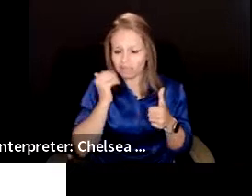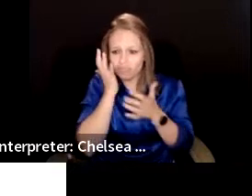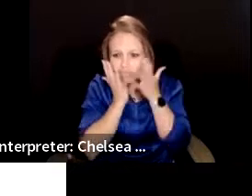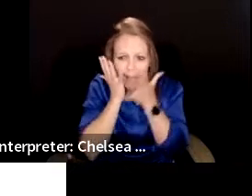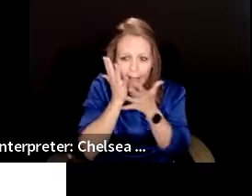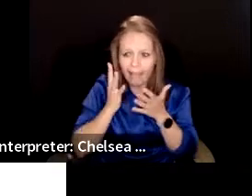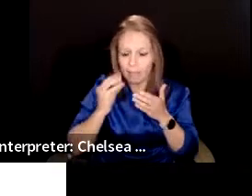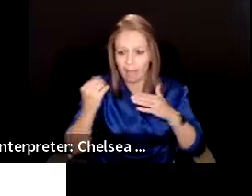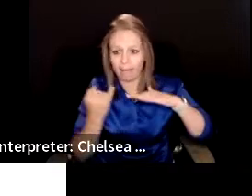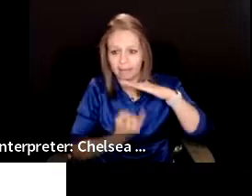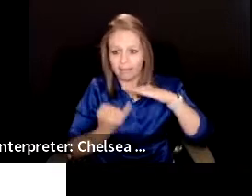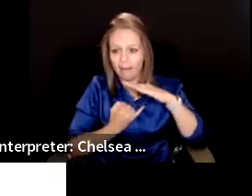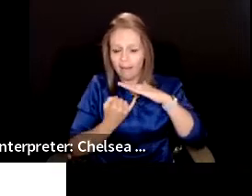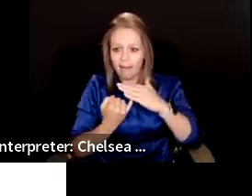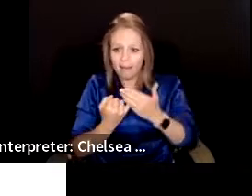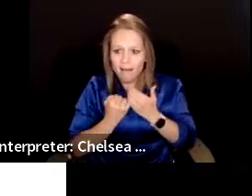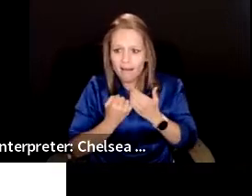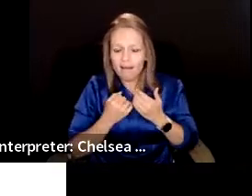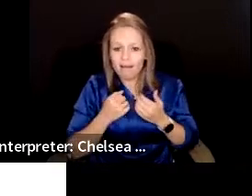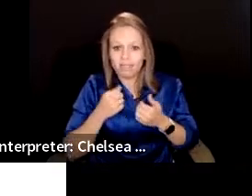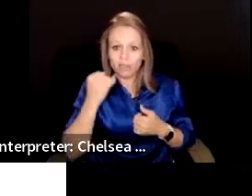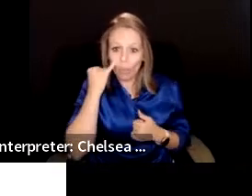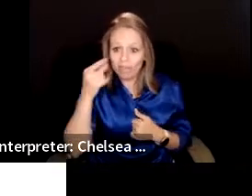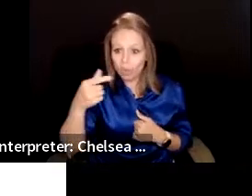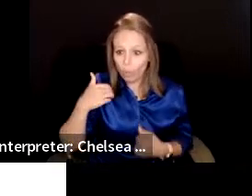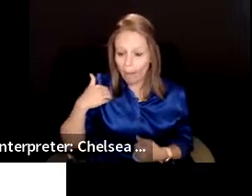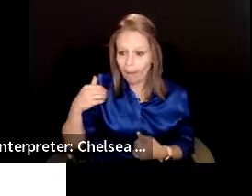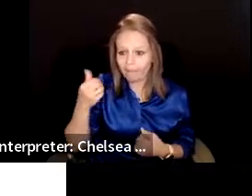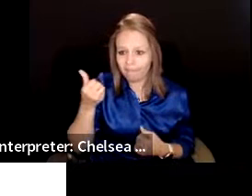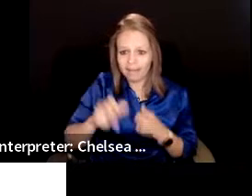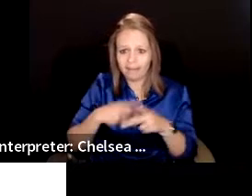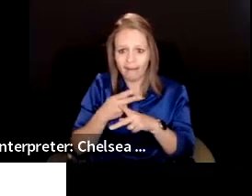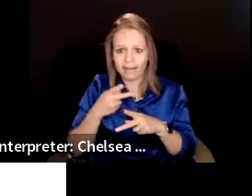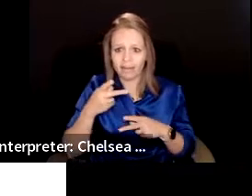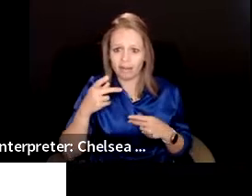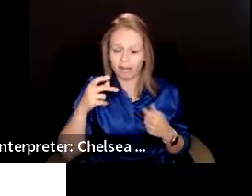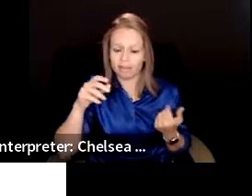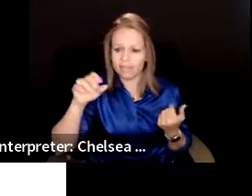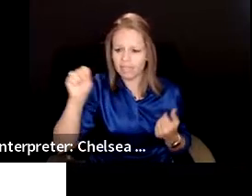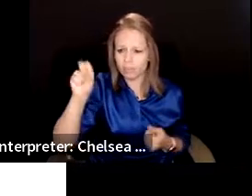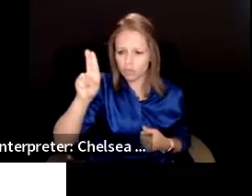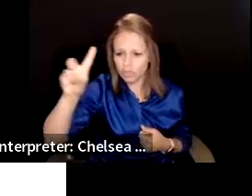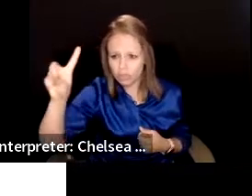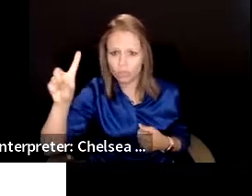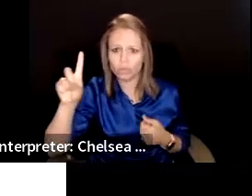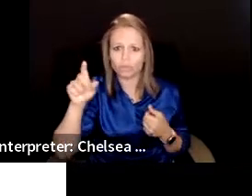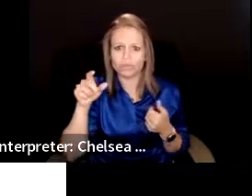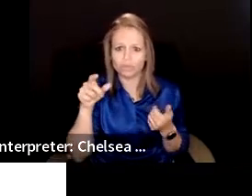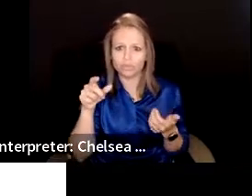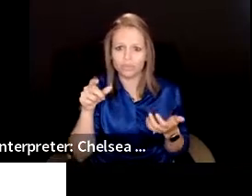For those who have substance use disorder really introduces a sub person for the person who is